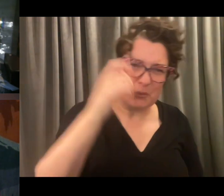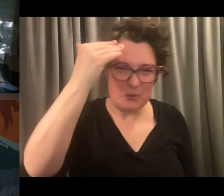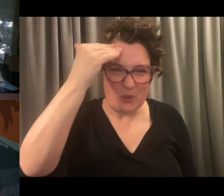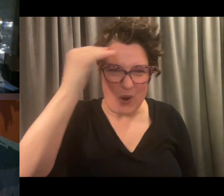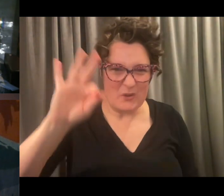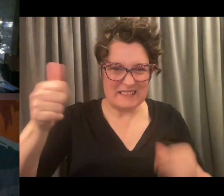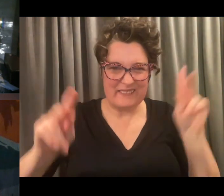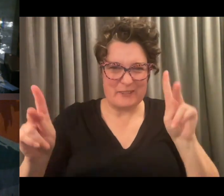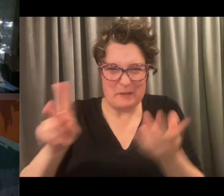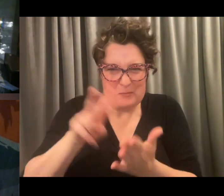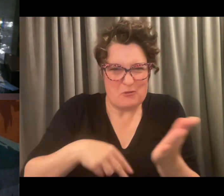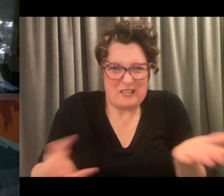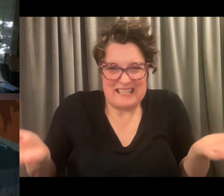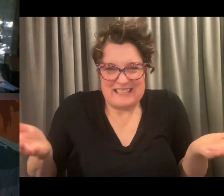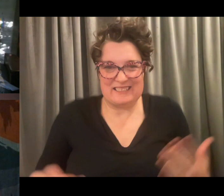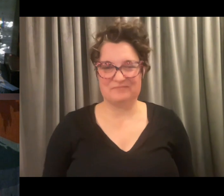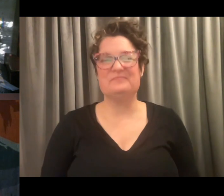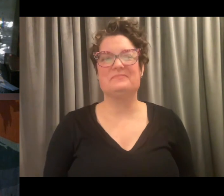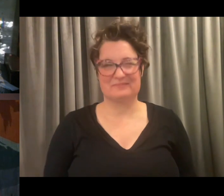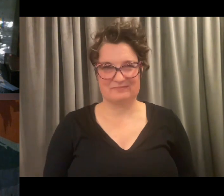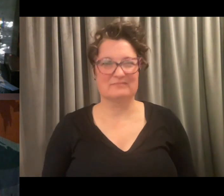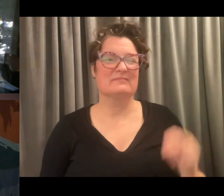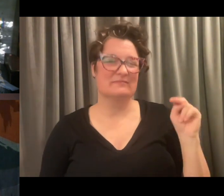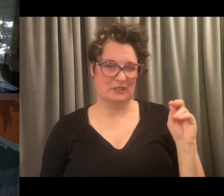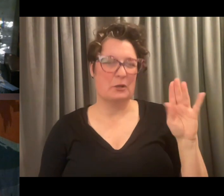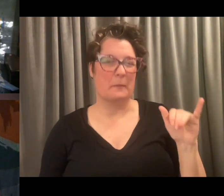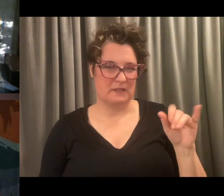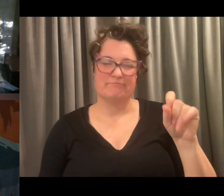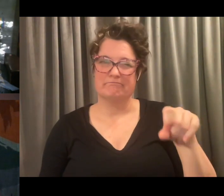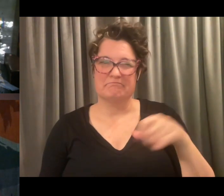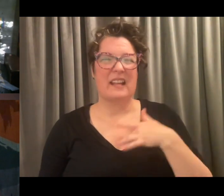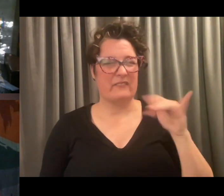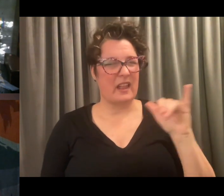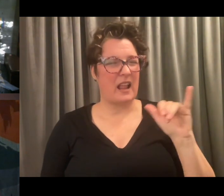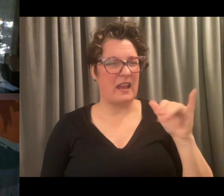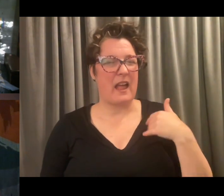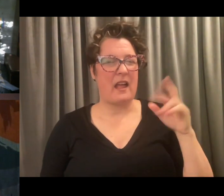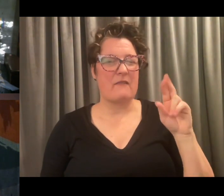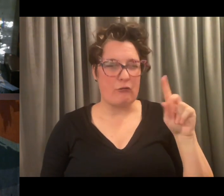Nomy: I feel like there's this really kind of radical anarchist punk scene in Olympia. Is that.